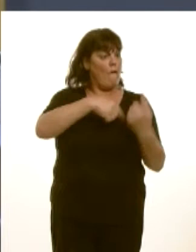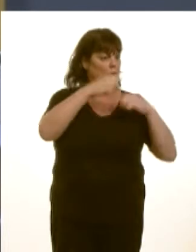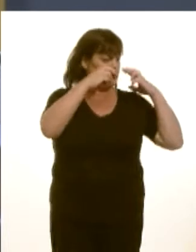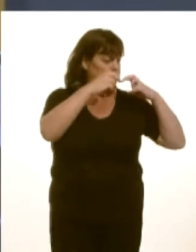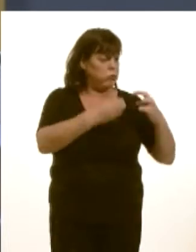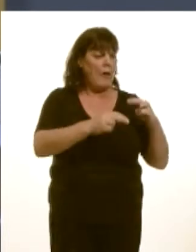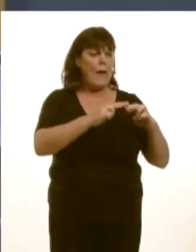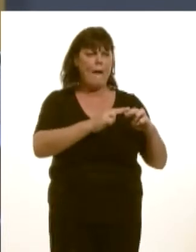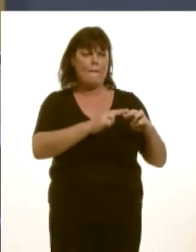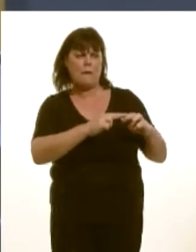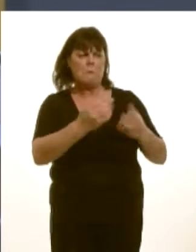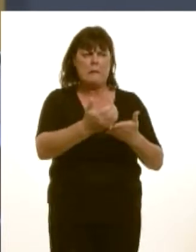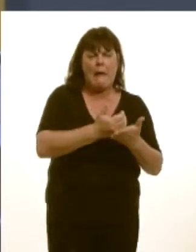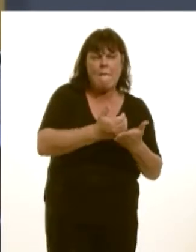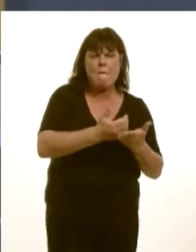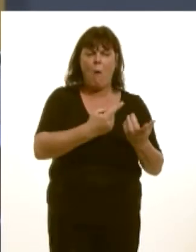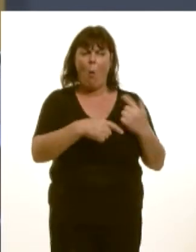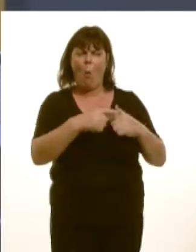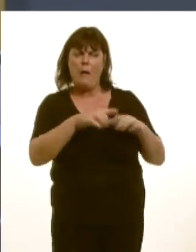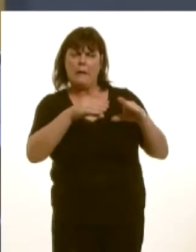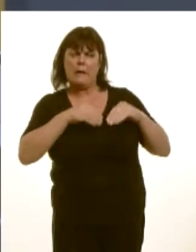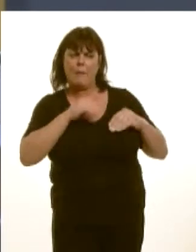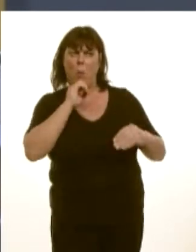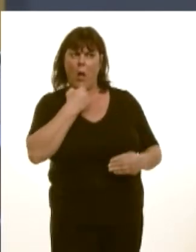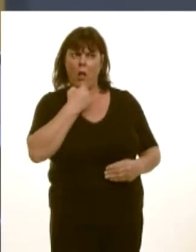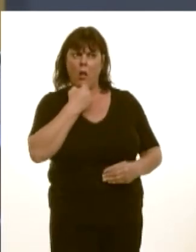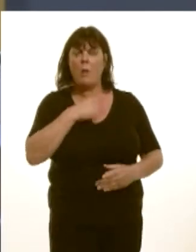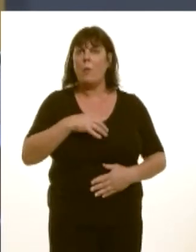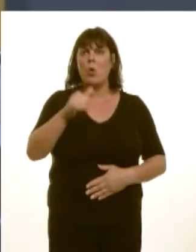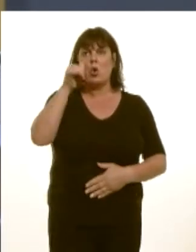Now, the issue highlights the wider problem that the country has little competence over